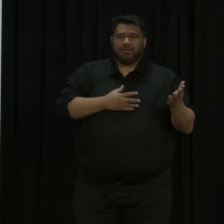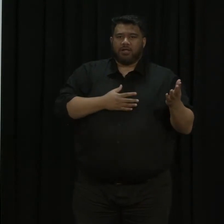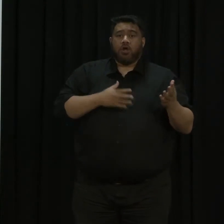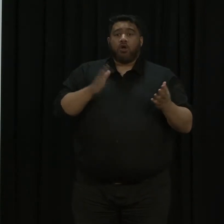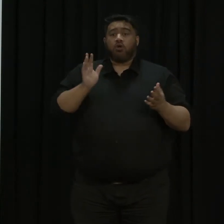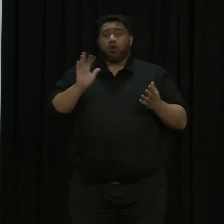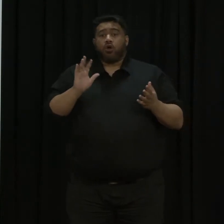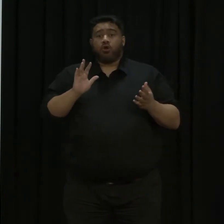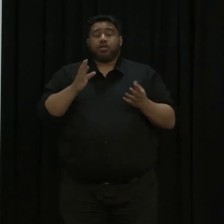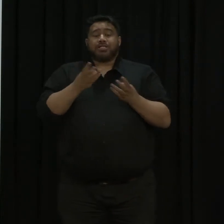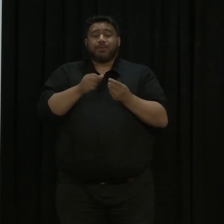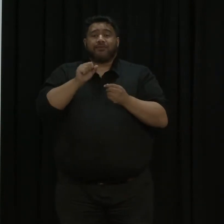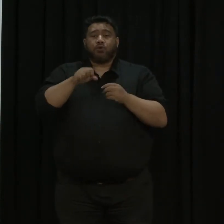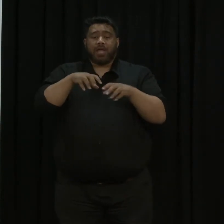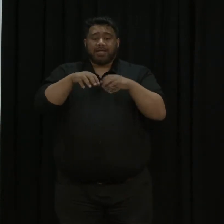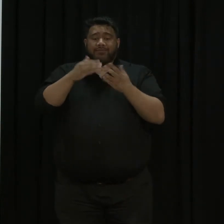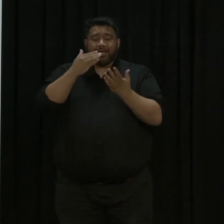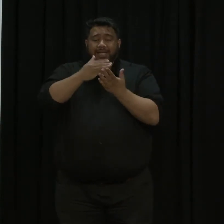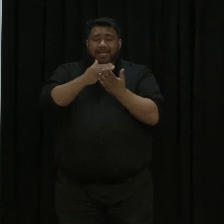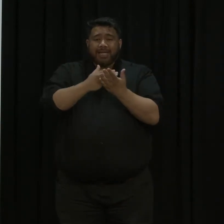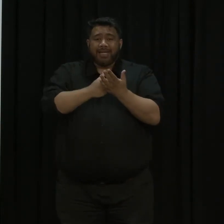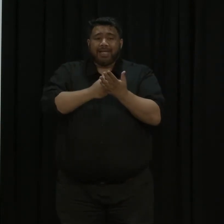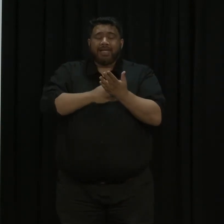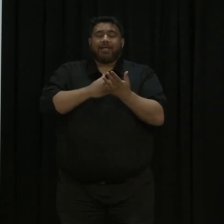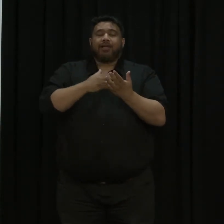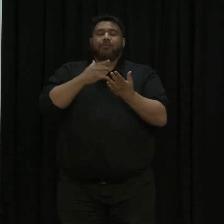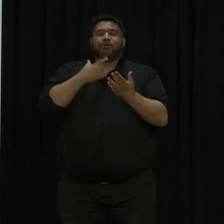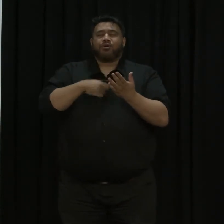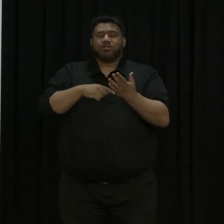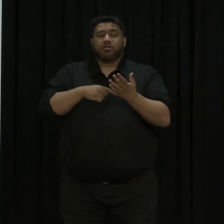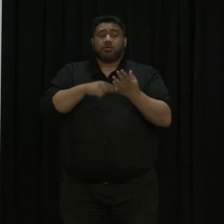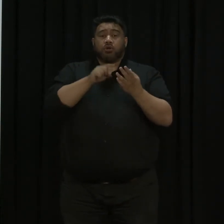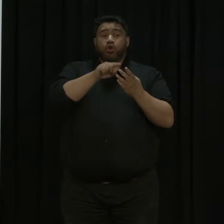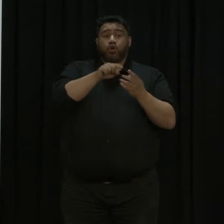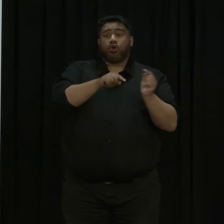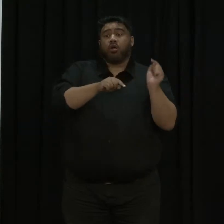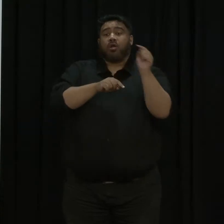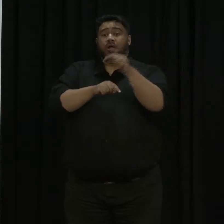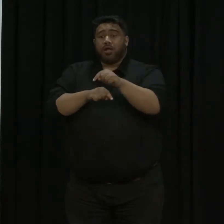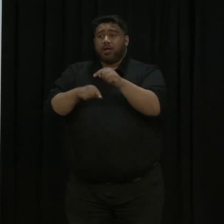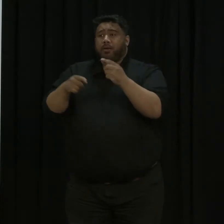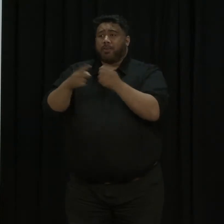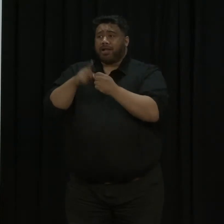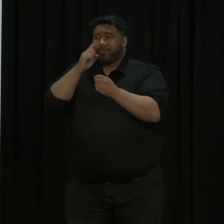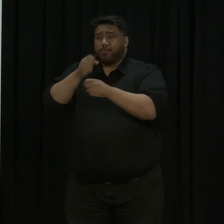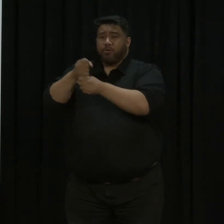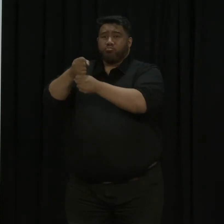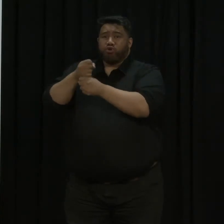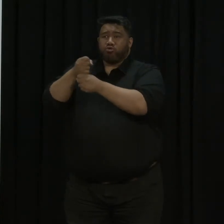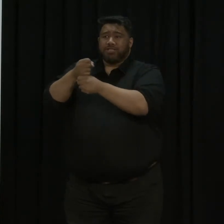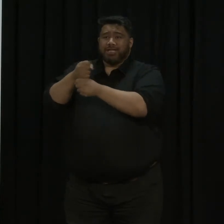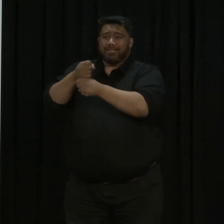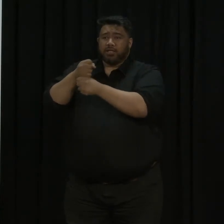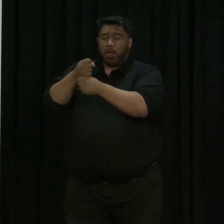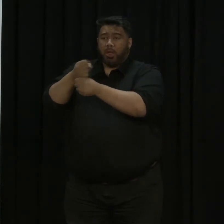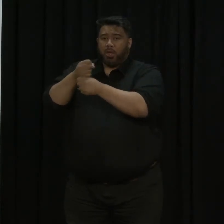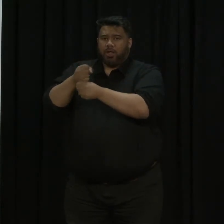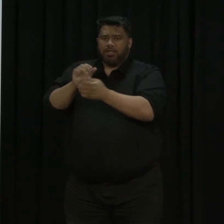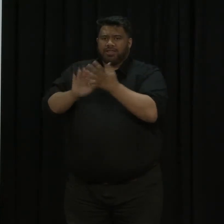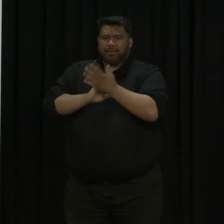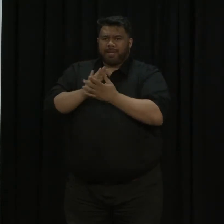is gaining?